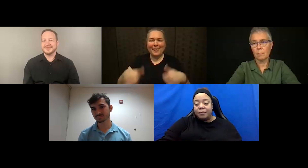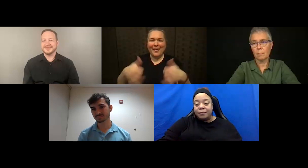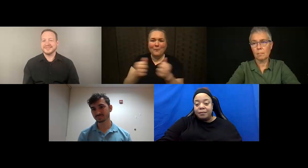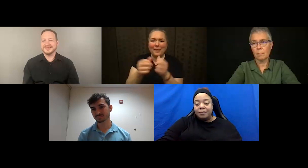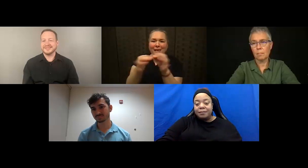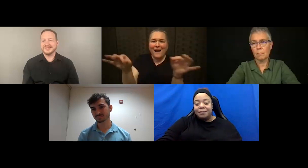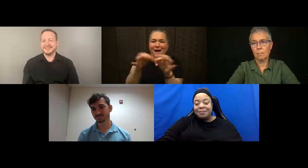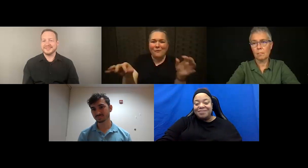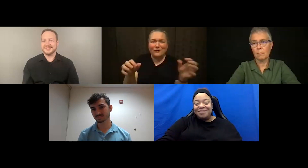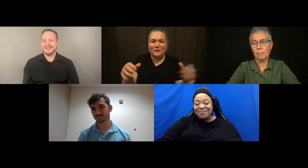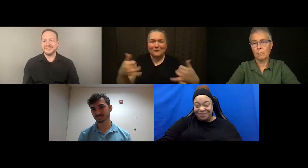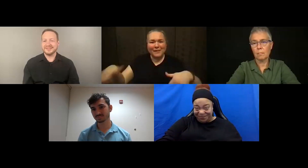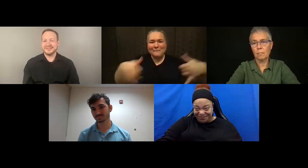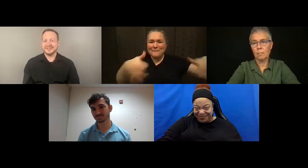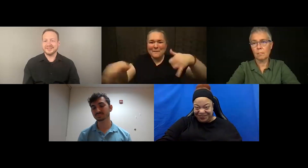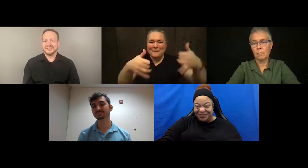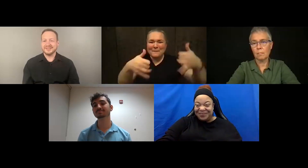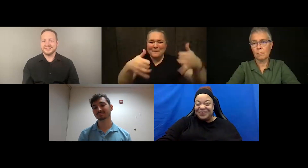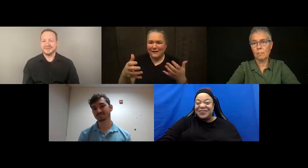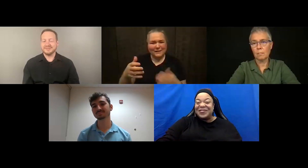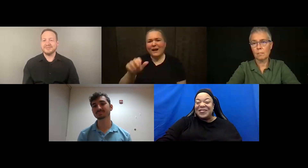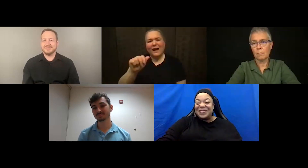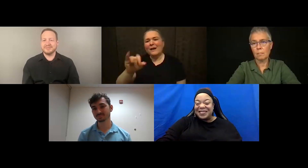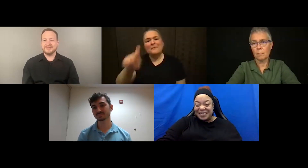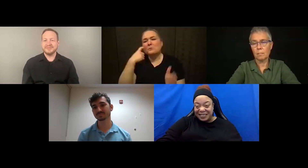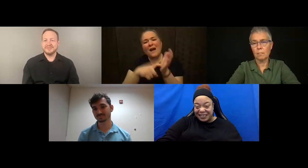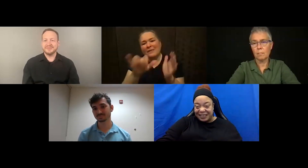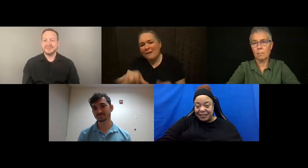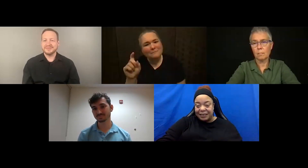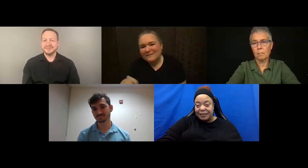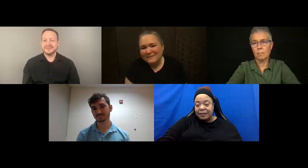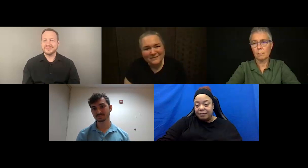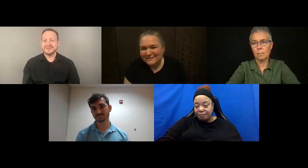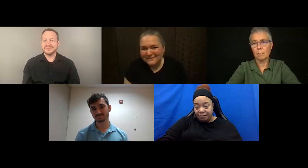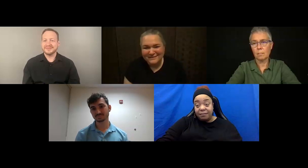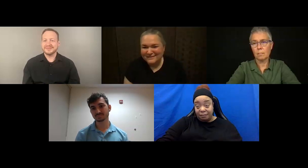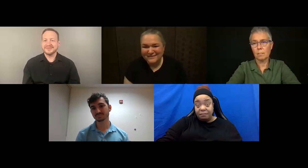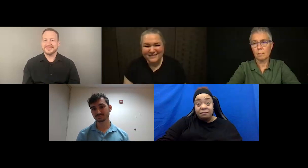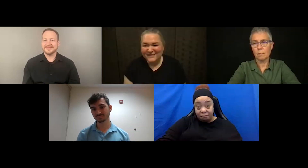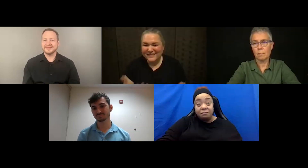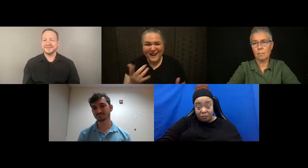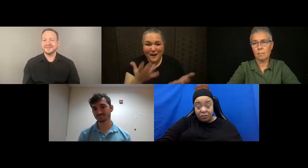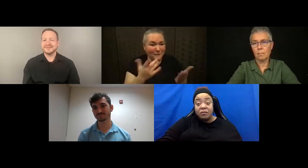deaf children. They are learning the language. They play with the language! AI has to recognize this!